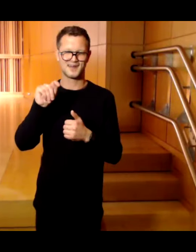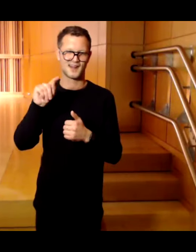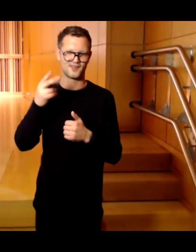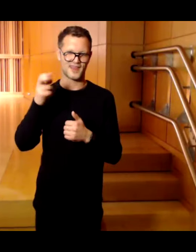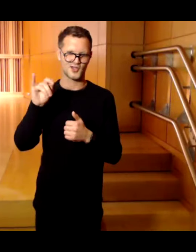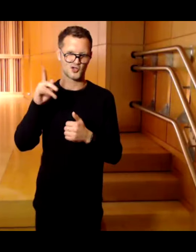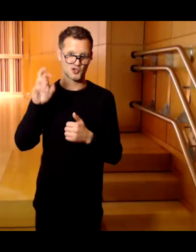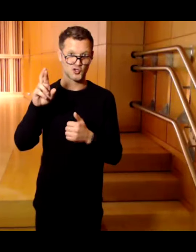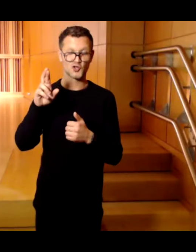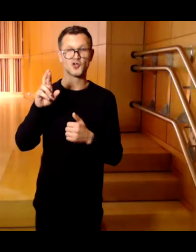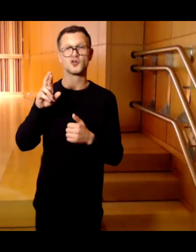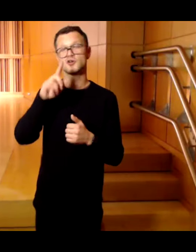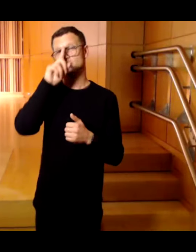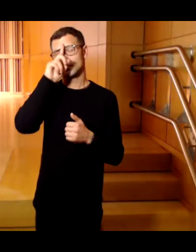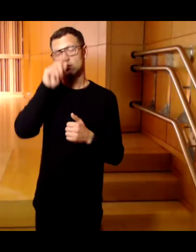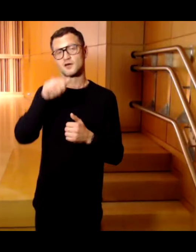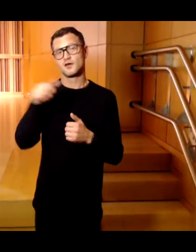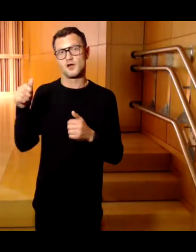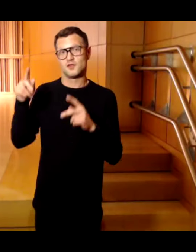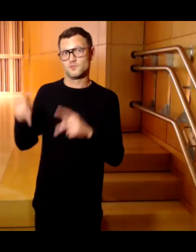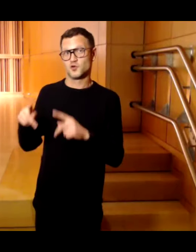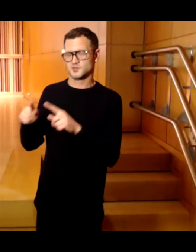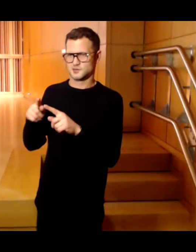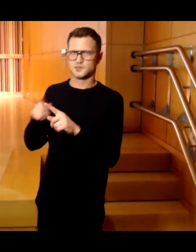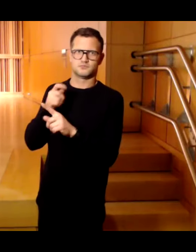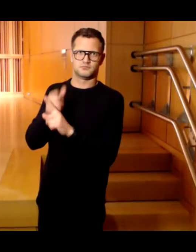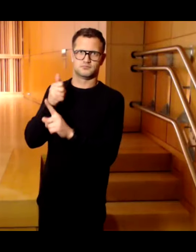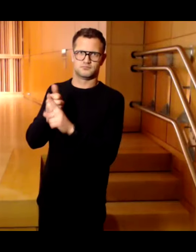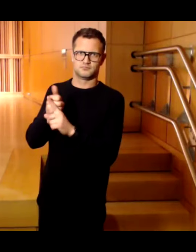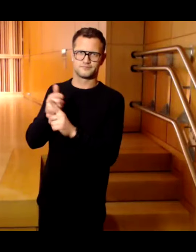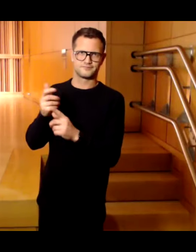who was himself a Kessler honoree some years ago in 1997.